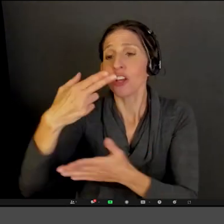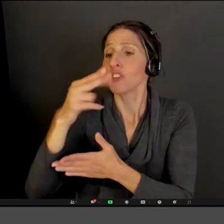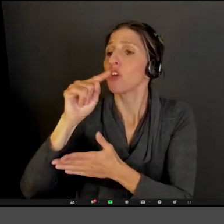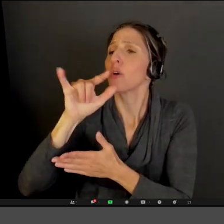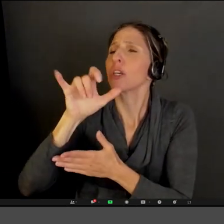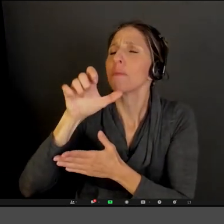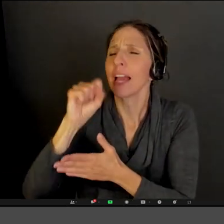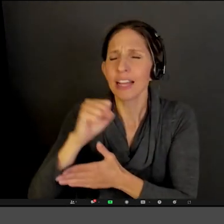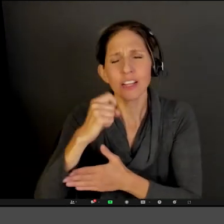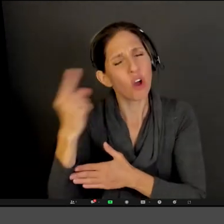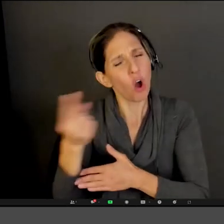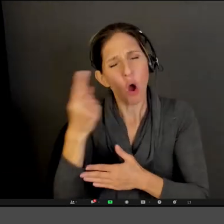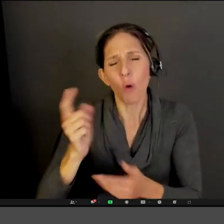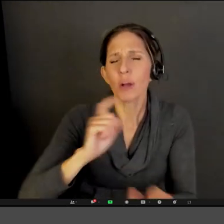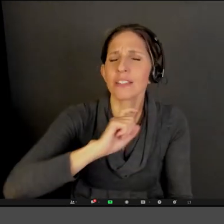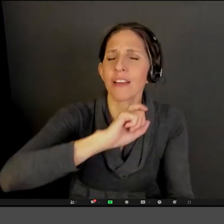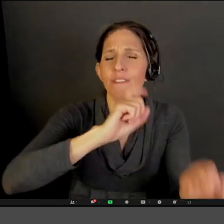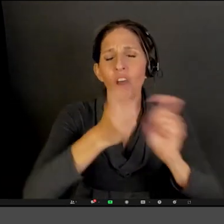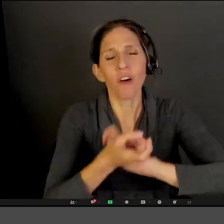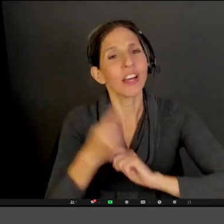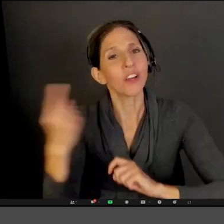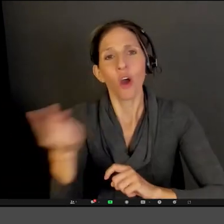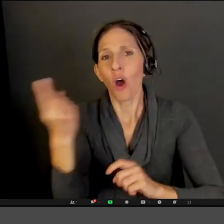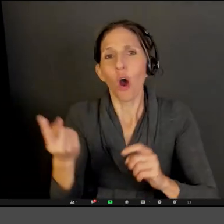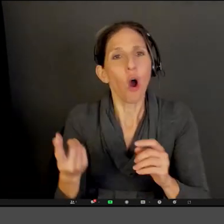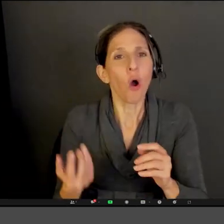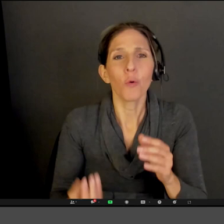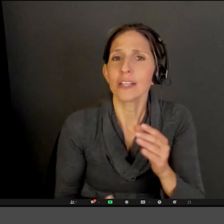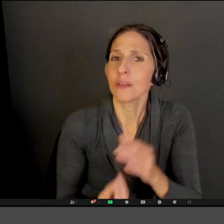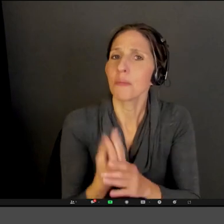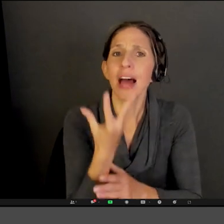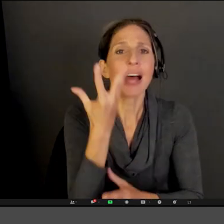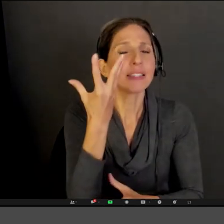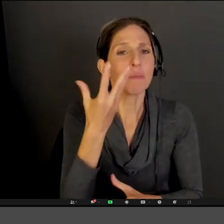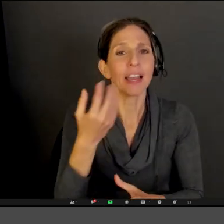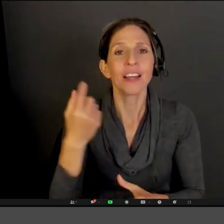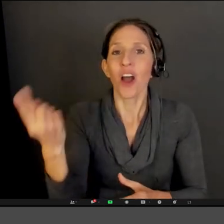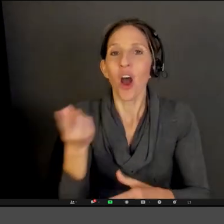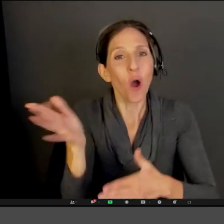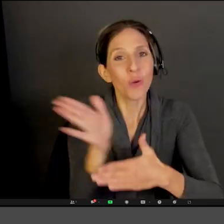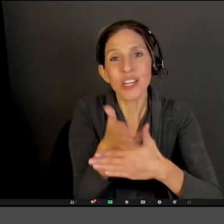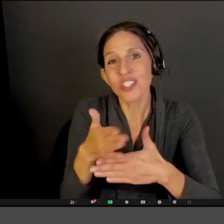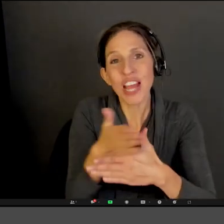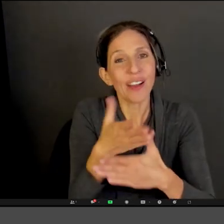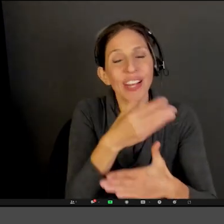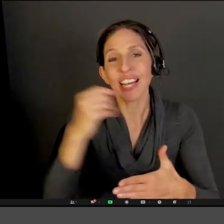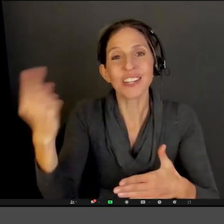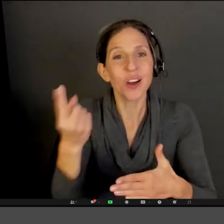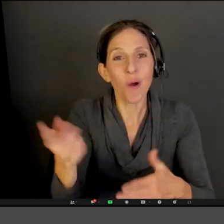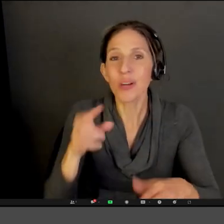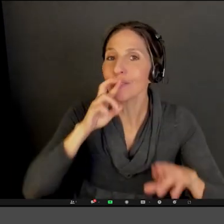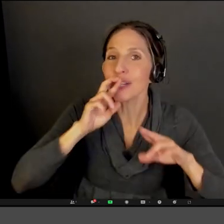EVER SHARING AND EVER BEING RESPONDED TO AND EVER CONTINUING. AND IT'S LIKE US.